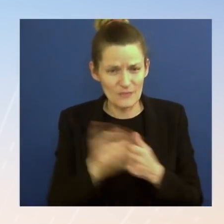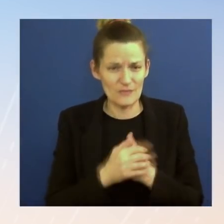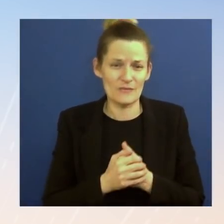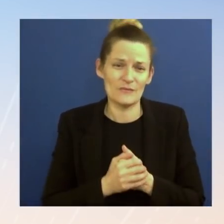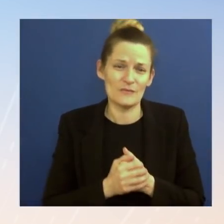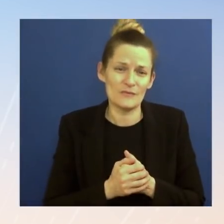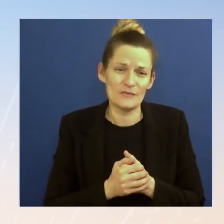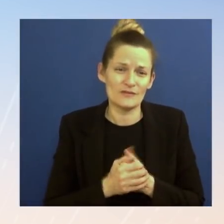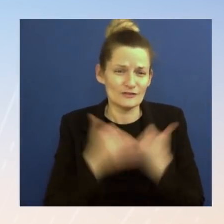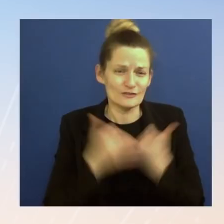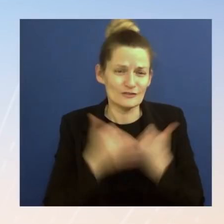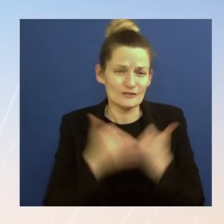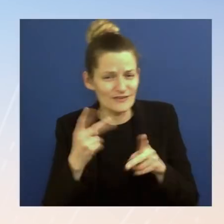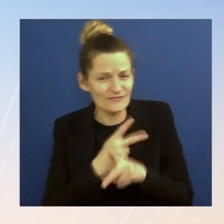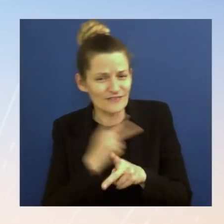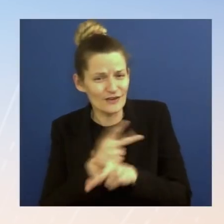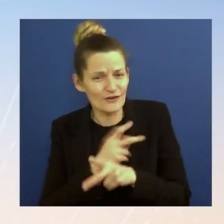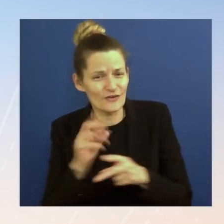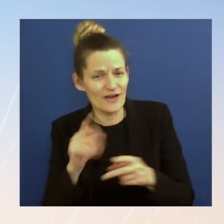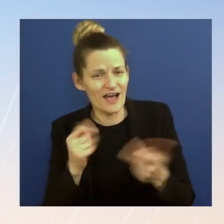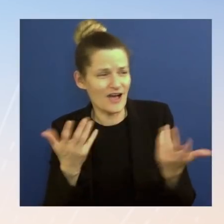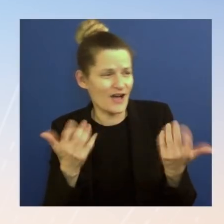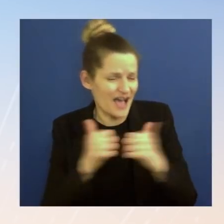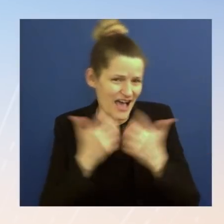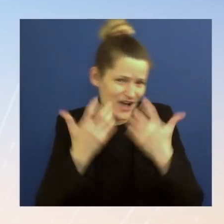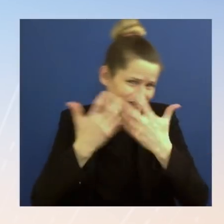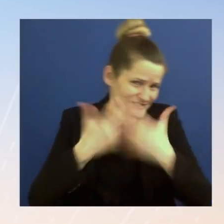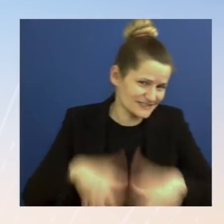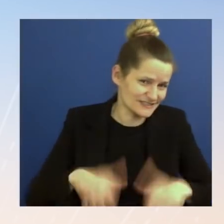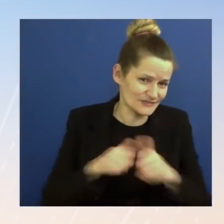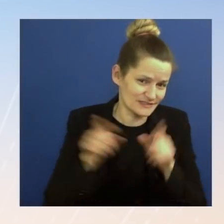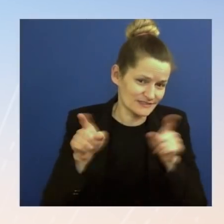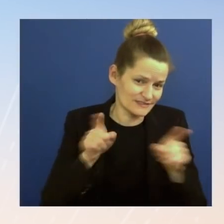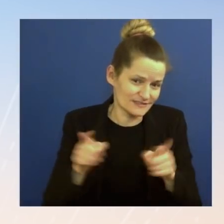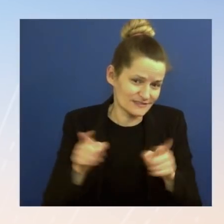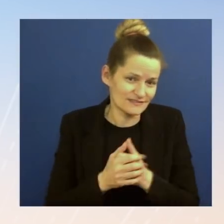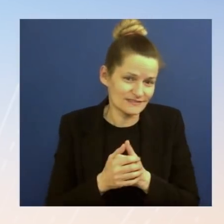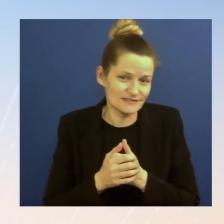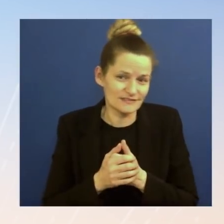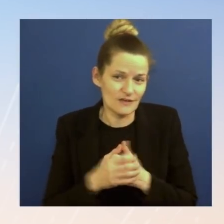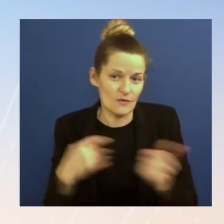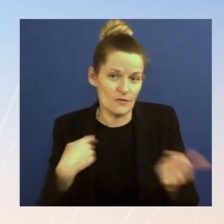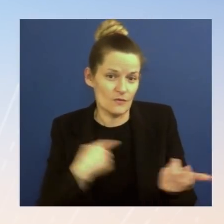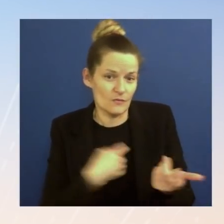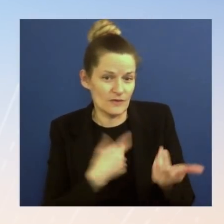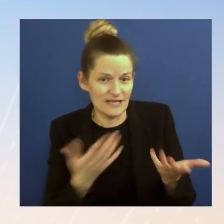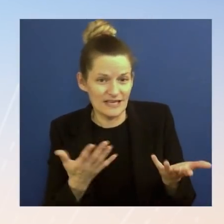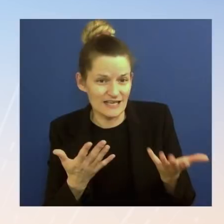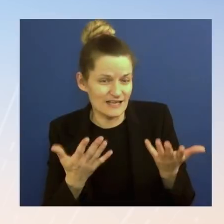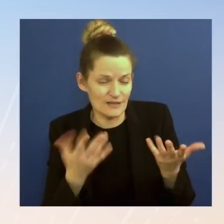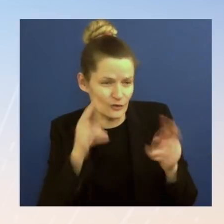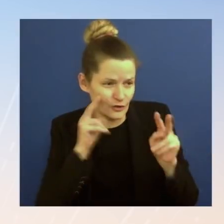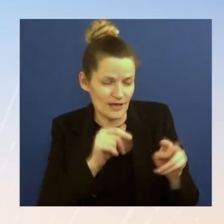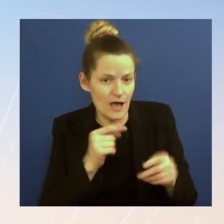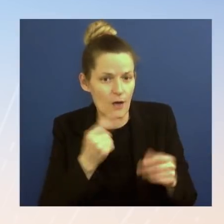We have been engaged directly with them on the front end and back end of those conversations, and encourage them to also make sure they are engaging